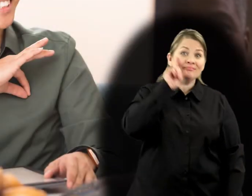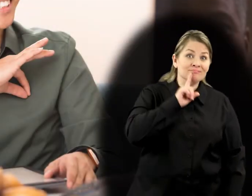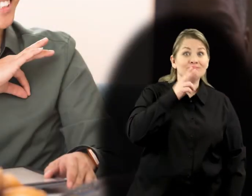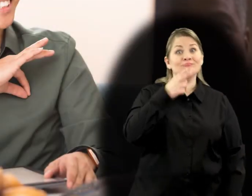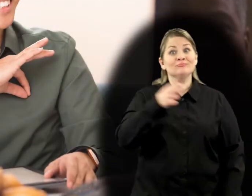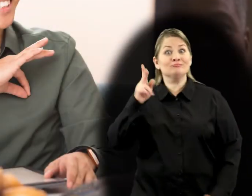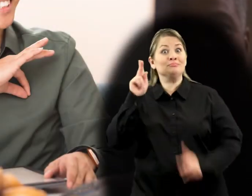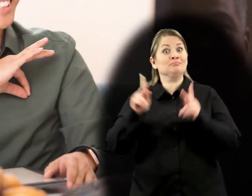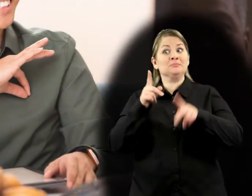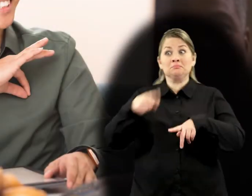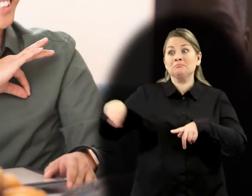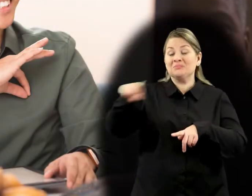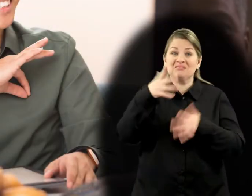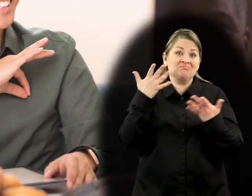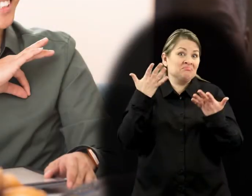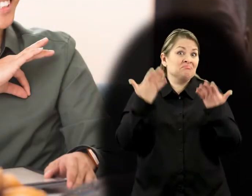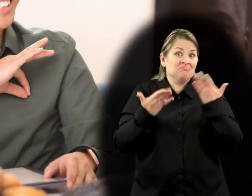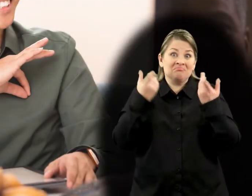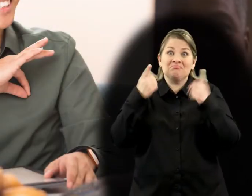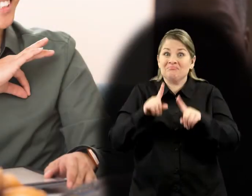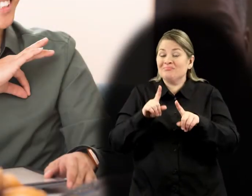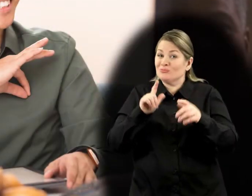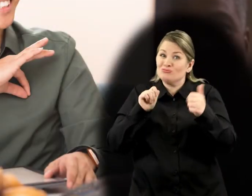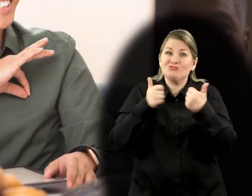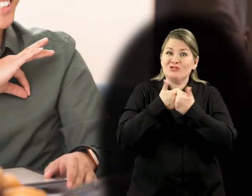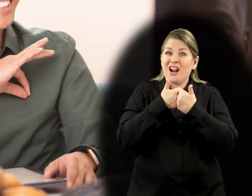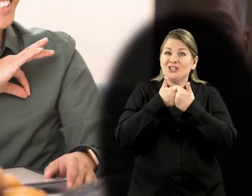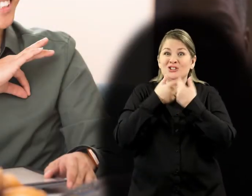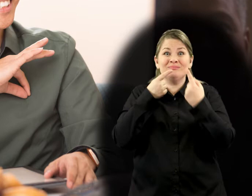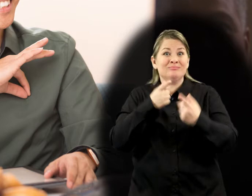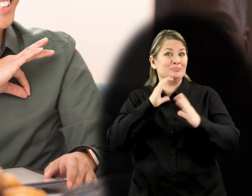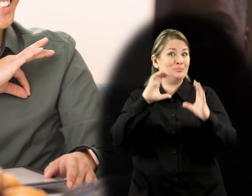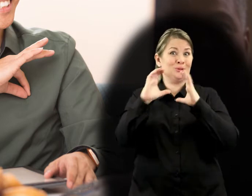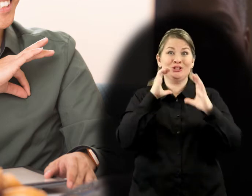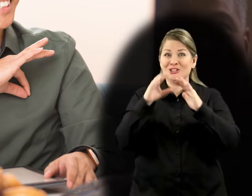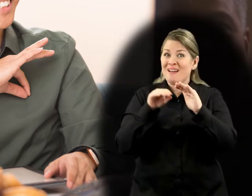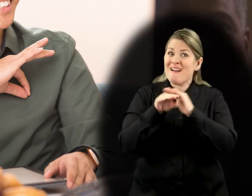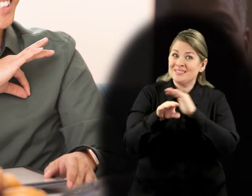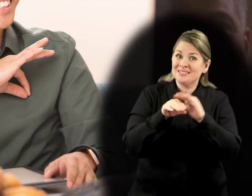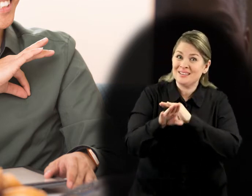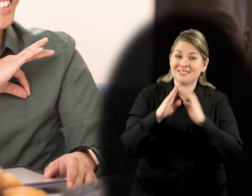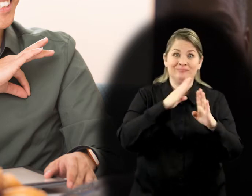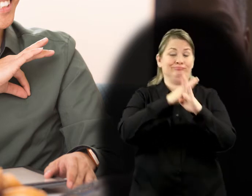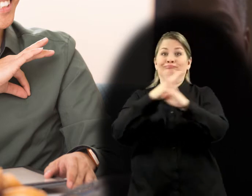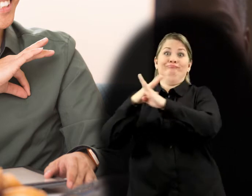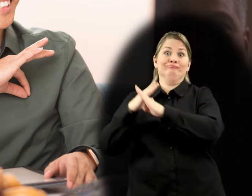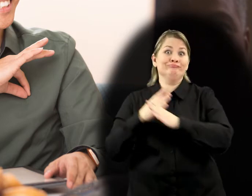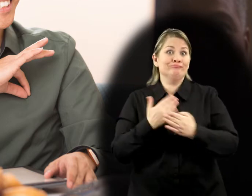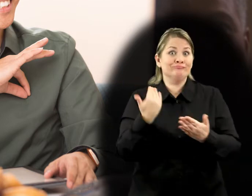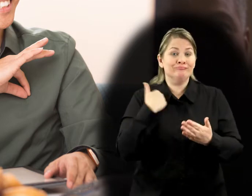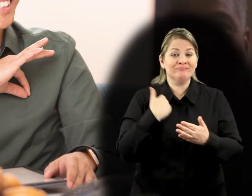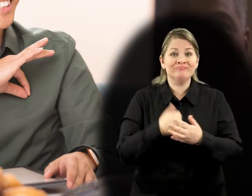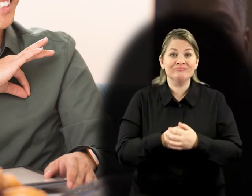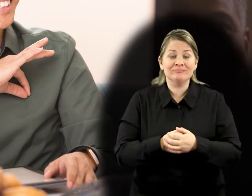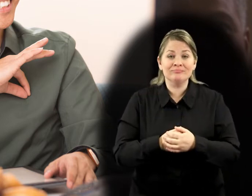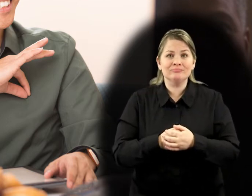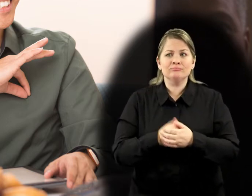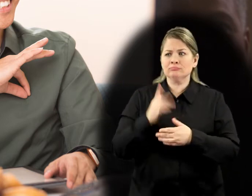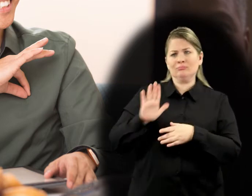Effective communication is one of the most common challenges that people who are deaf or hard of hearing experience.